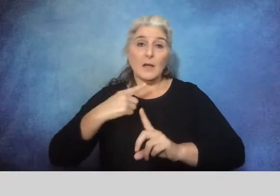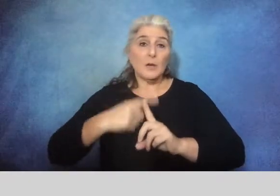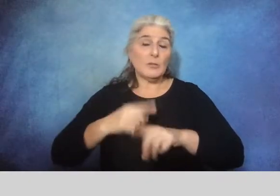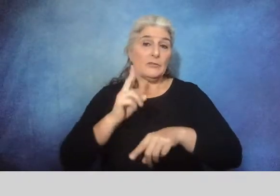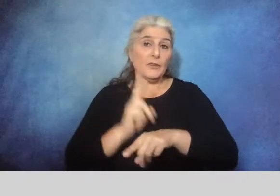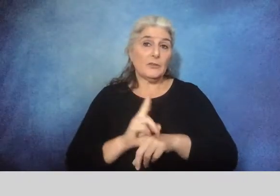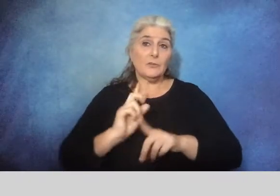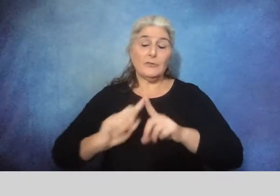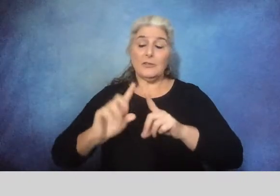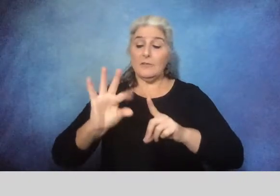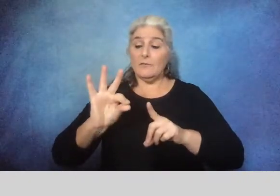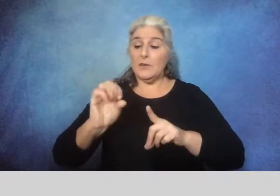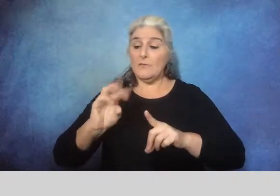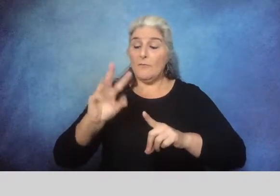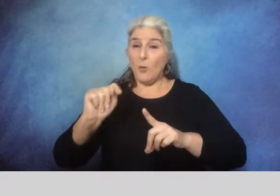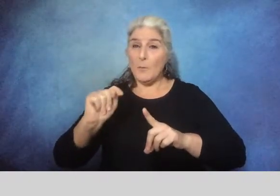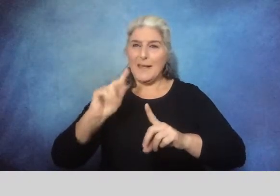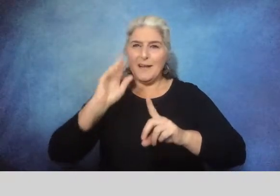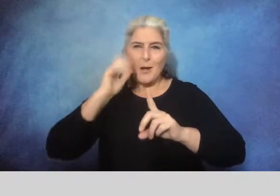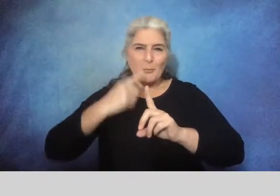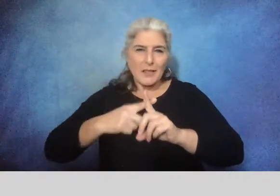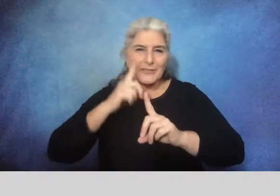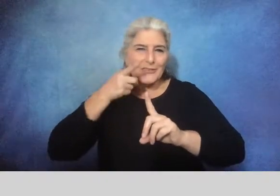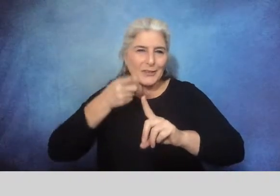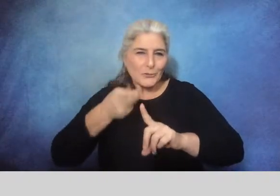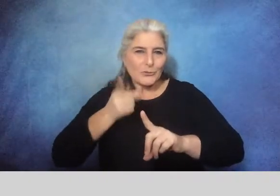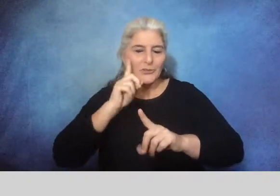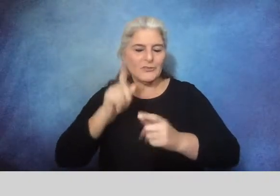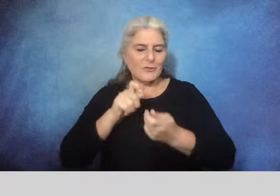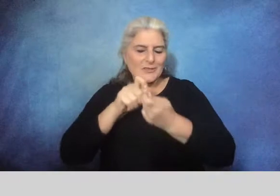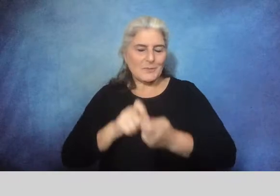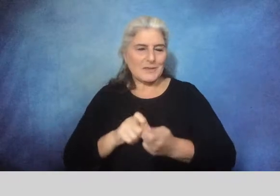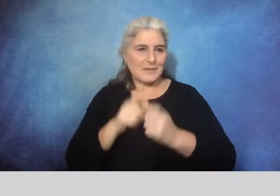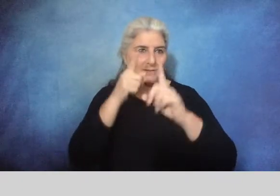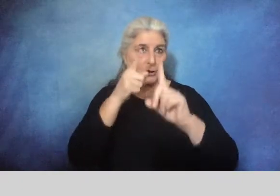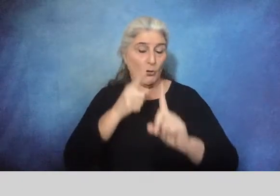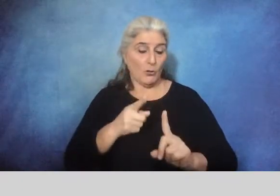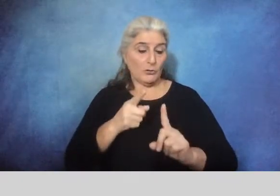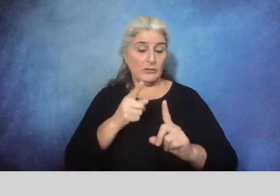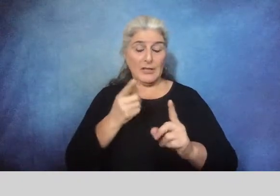which are used with very specific purposes. So it may not be feasible and may not be practical